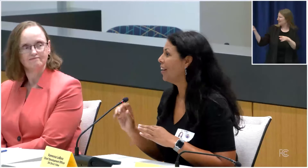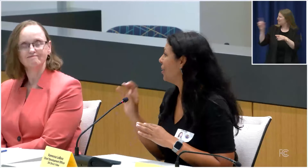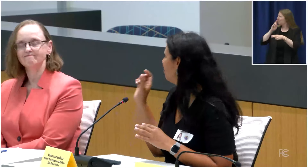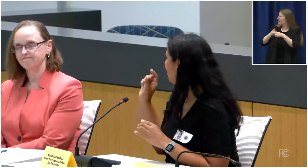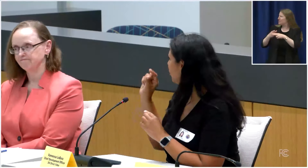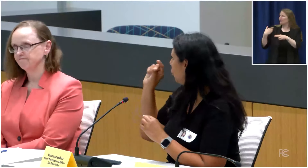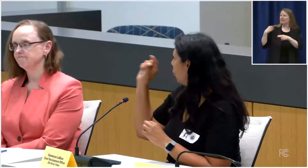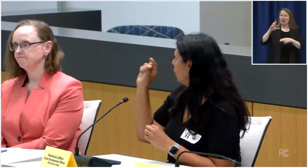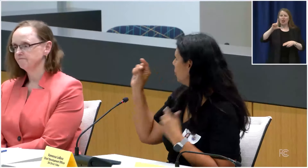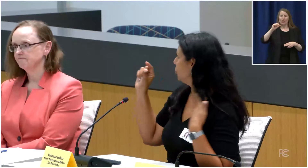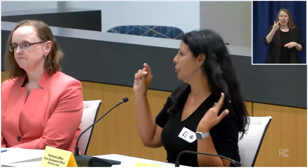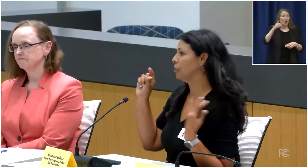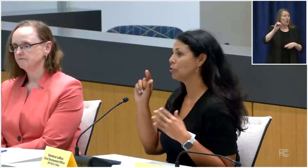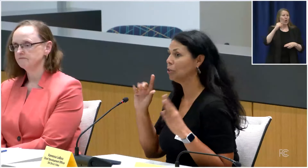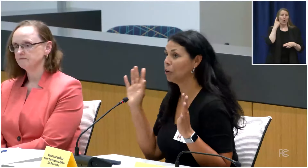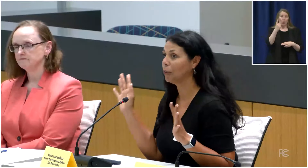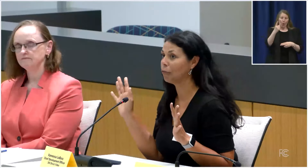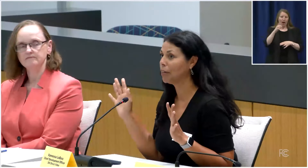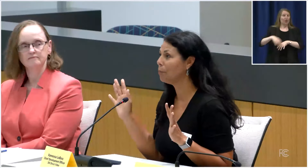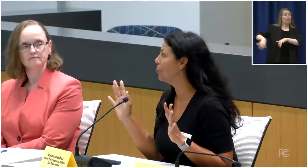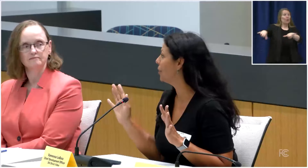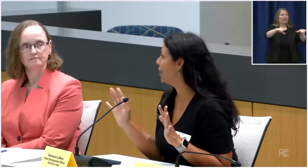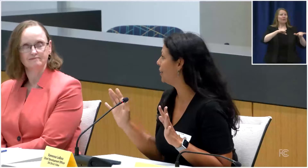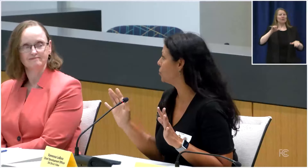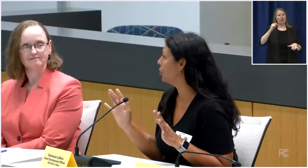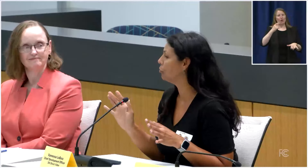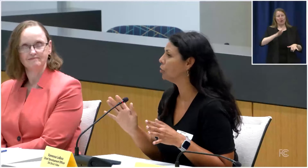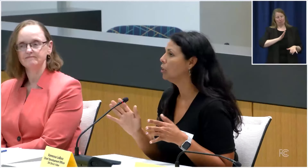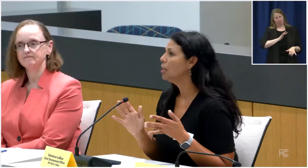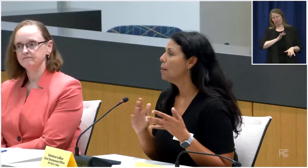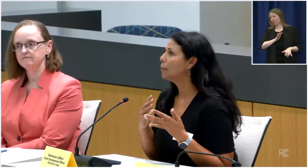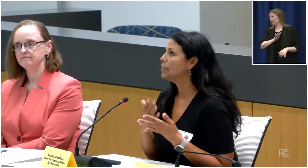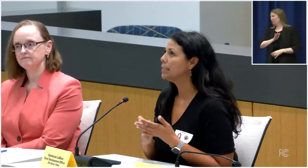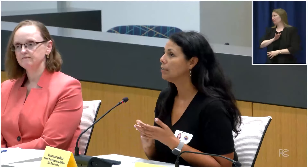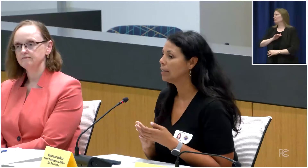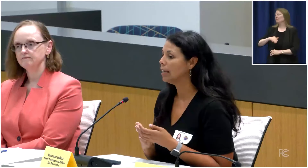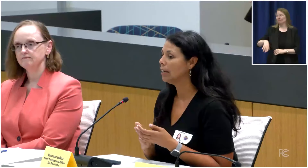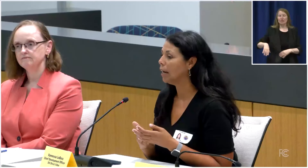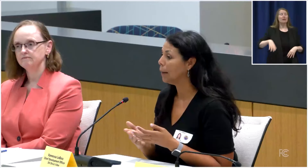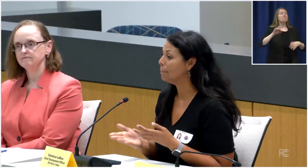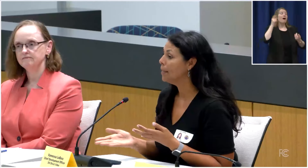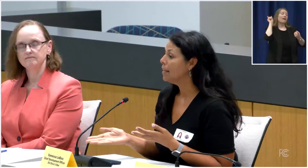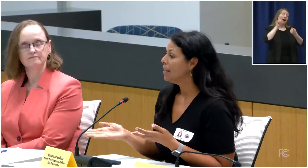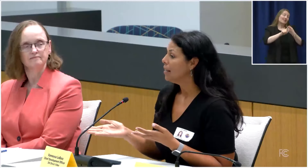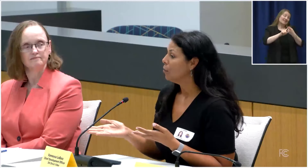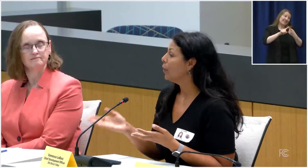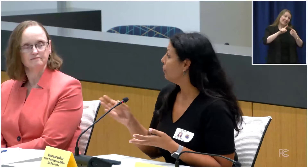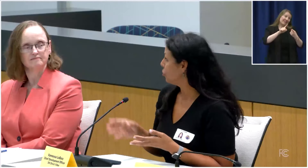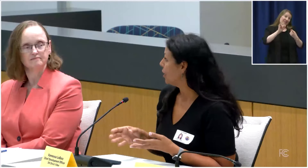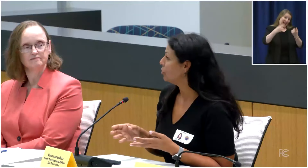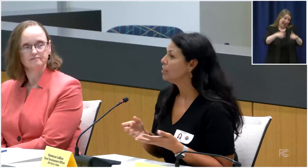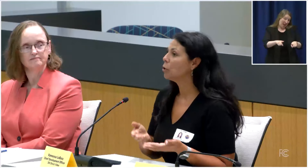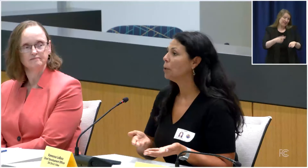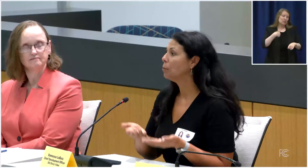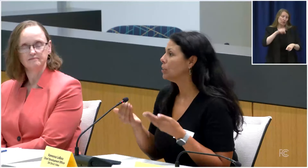ALL THESE WEBSITES. WHO HAPPENS TO HAVE IT, WHO DOESN'T. I LOVED THE IDEA EARLIER OF THE LOGO. ONE UNIVERSAL LOGO.